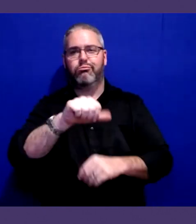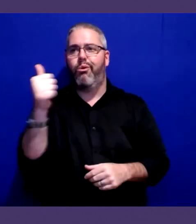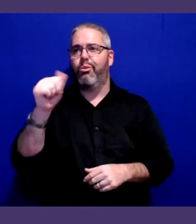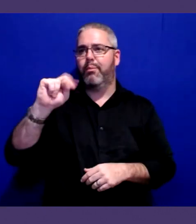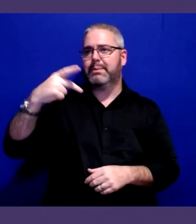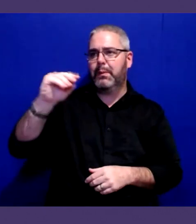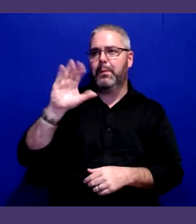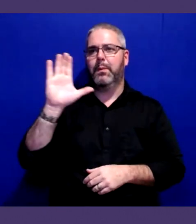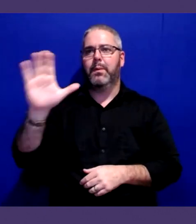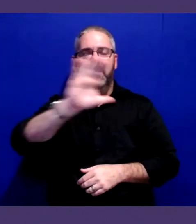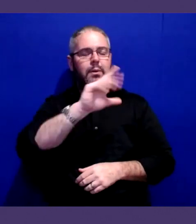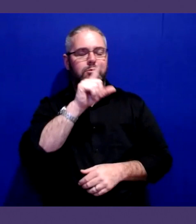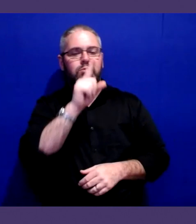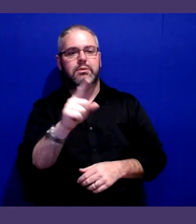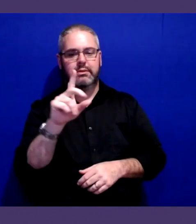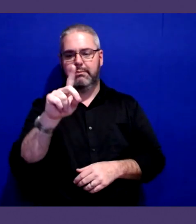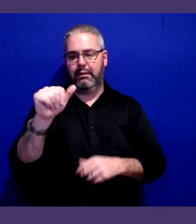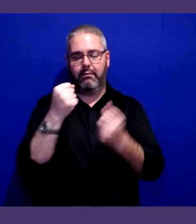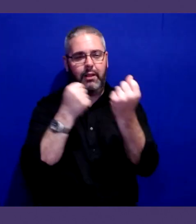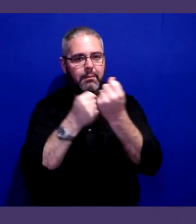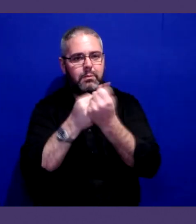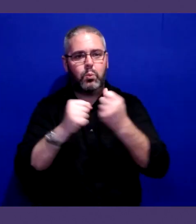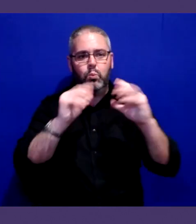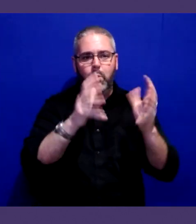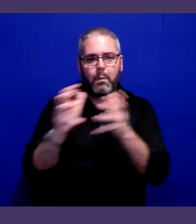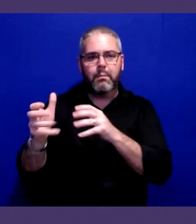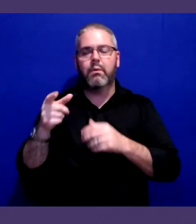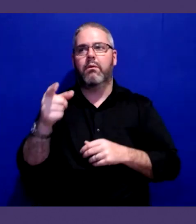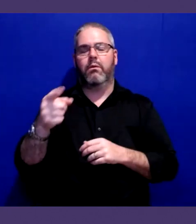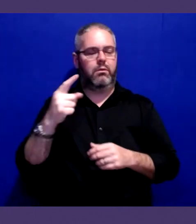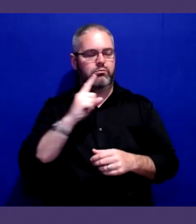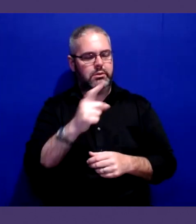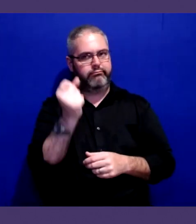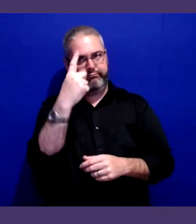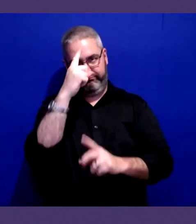disability advocacy groups, all with the goal of introducing